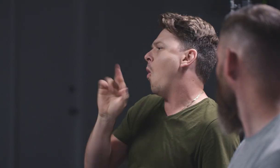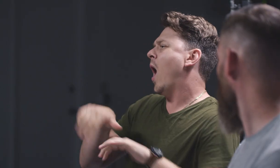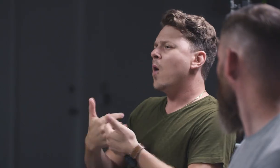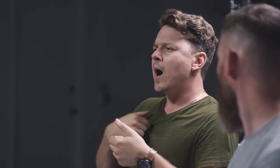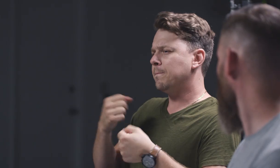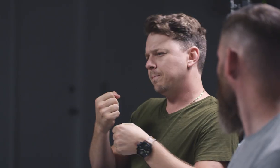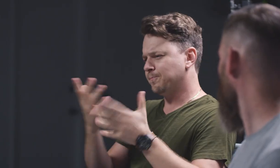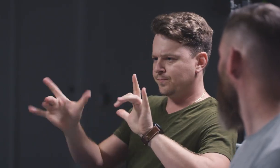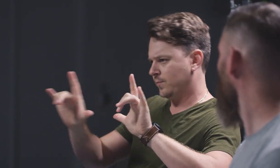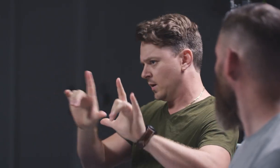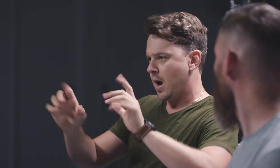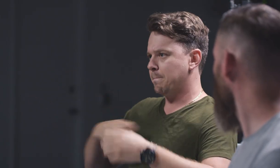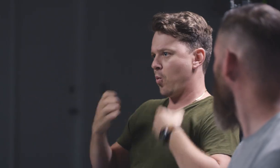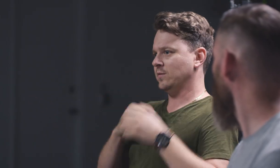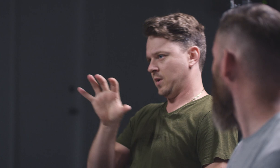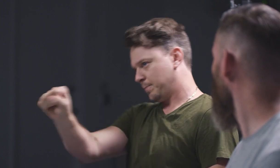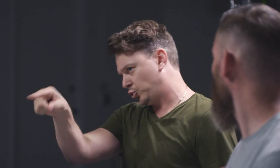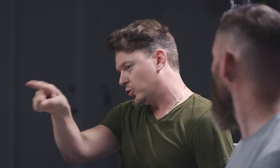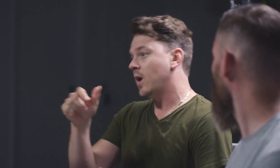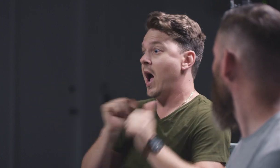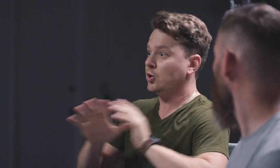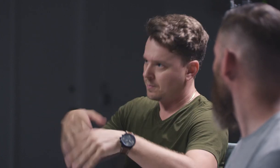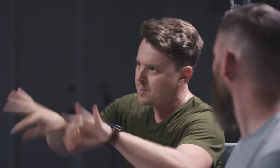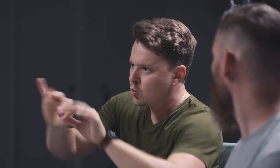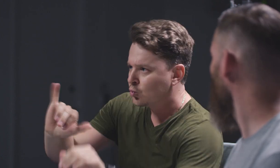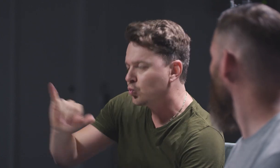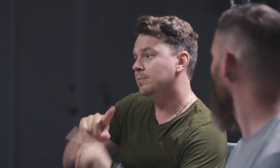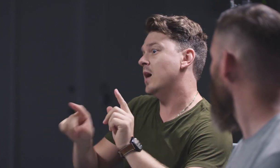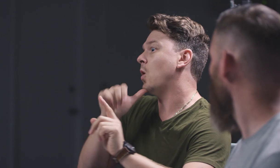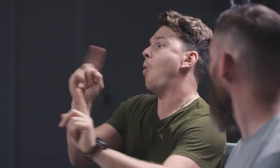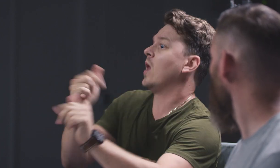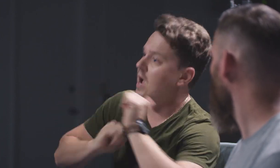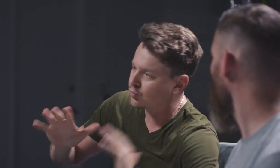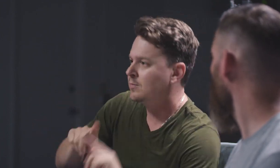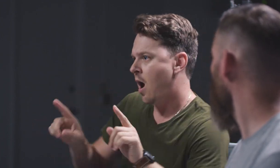or by how I frame or capture the emotions unfolding before us. Of course the actors are important too,